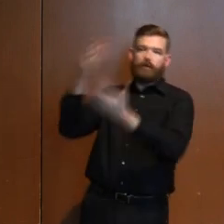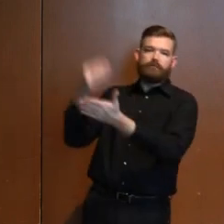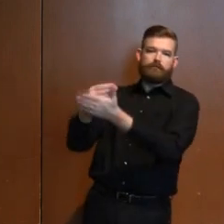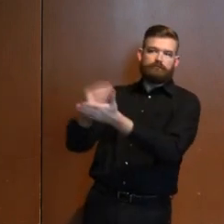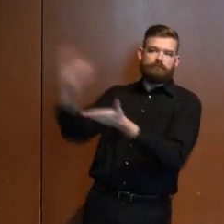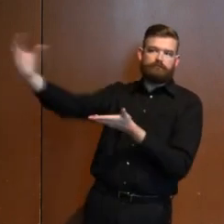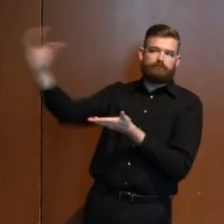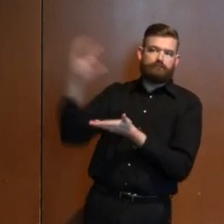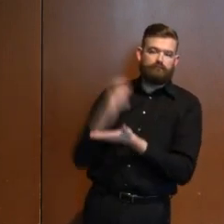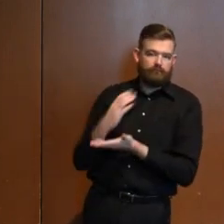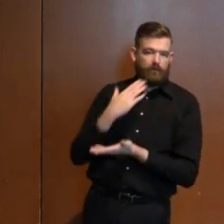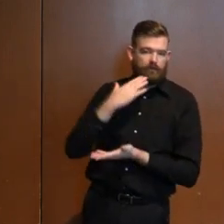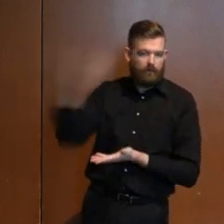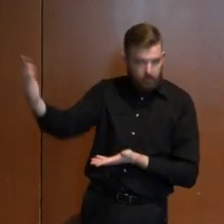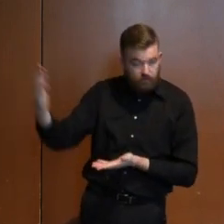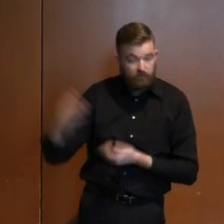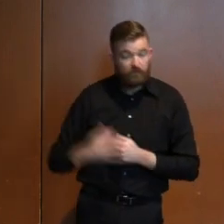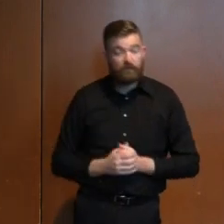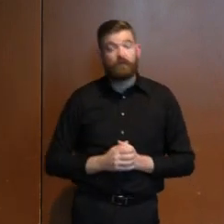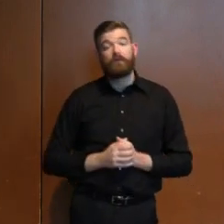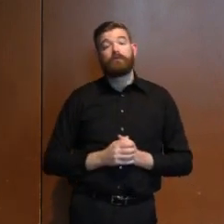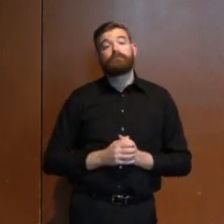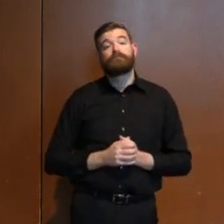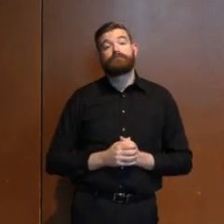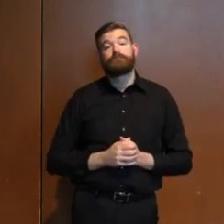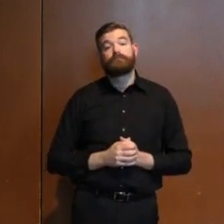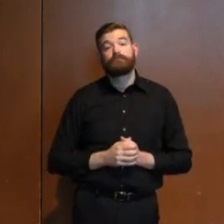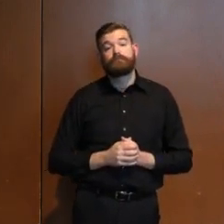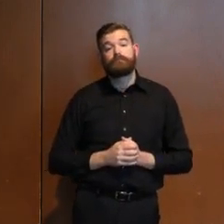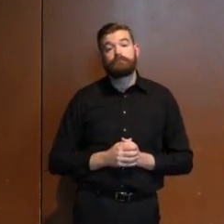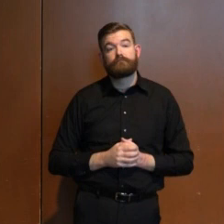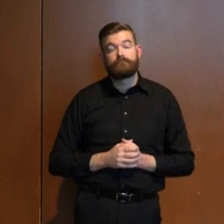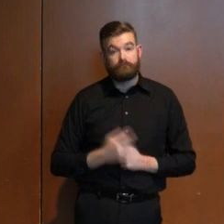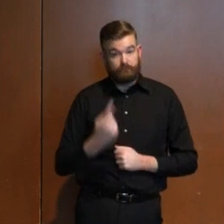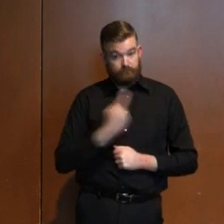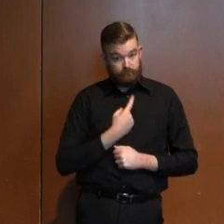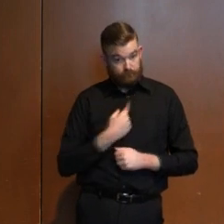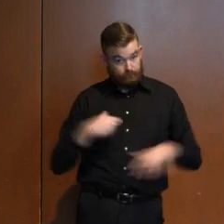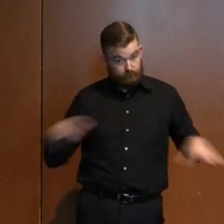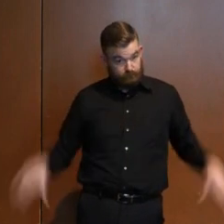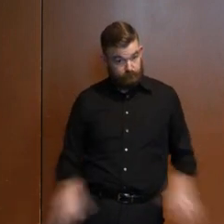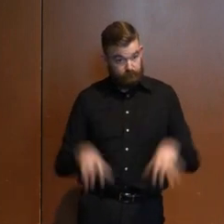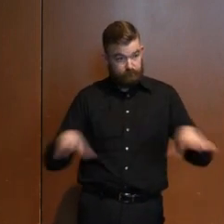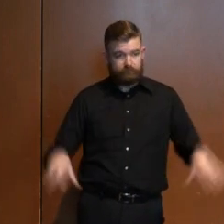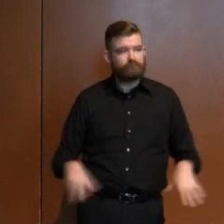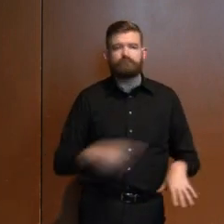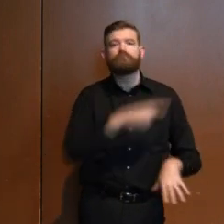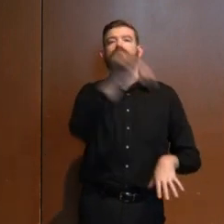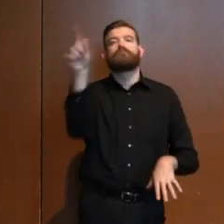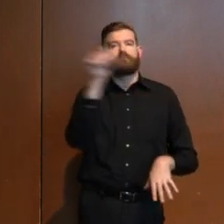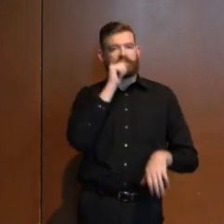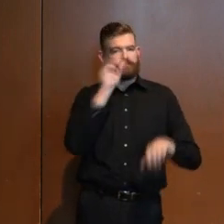ACQUIRE MEDICAL SUPPLIES AND BOOST TELEHEALTH CAPACITY. WE'RE GREATLY APPRECIATIVE FOR THIS FUNDING.